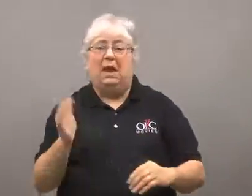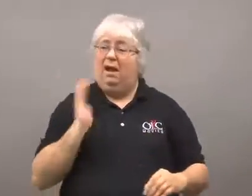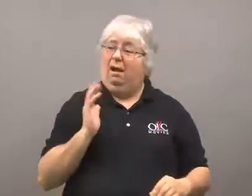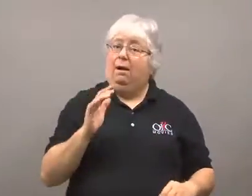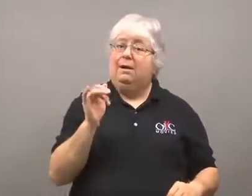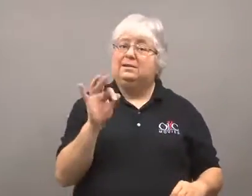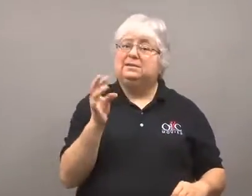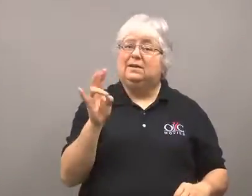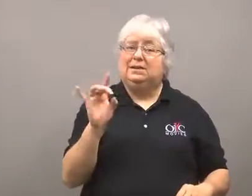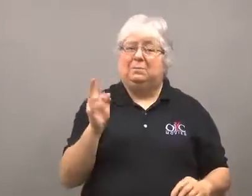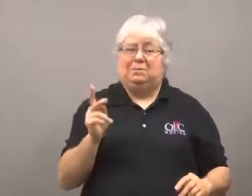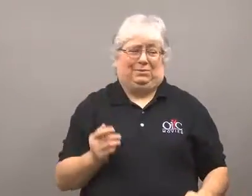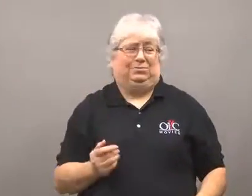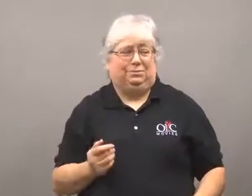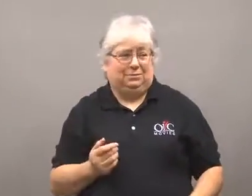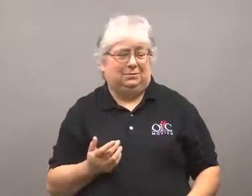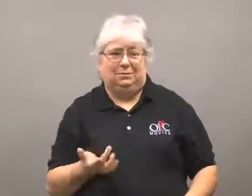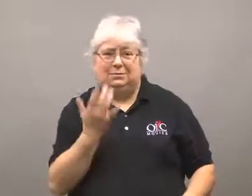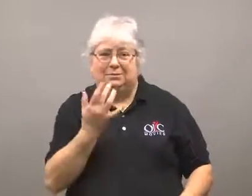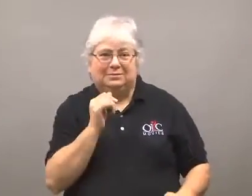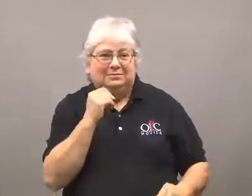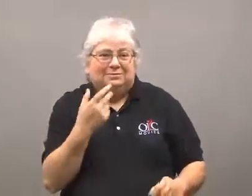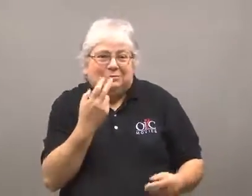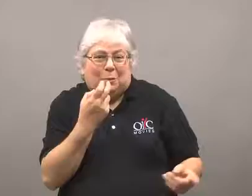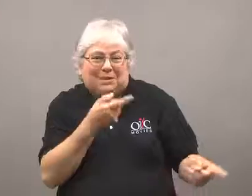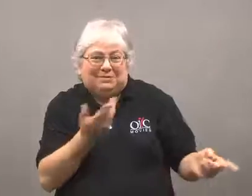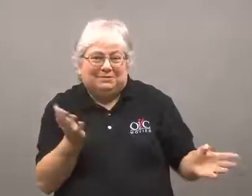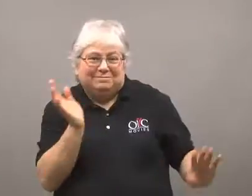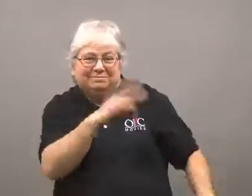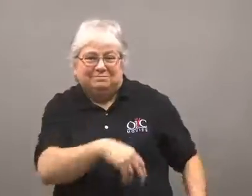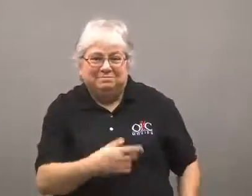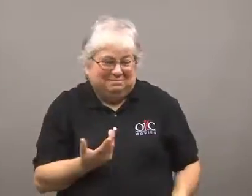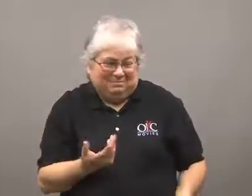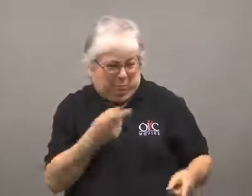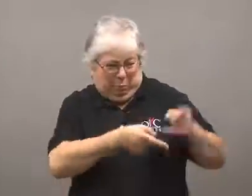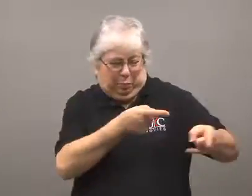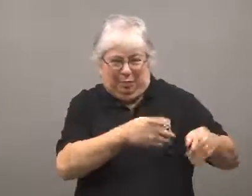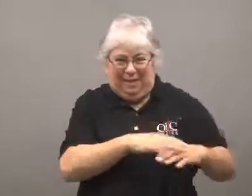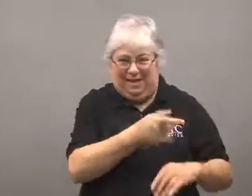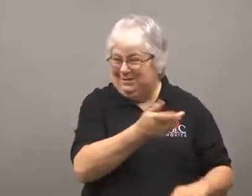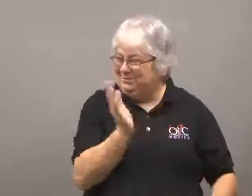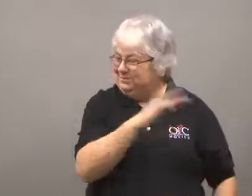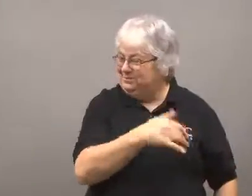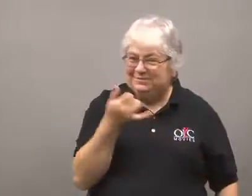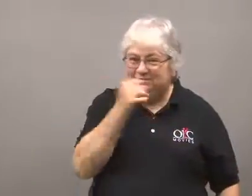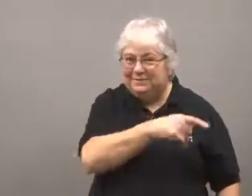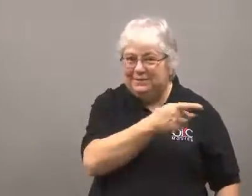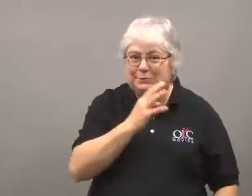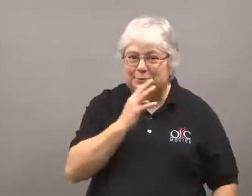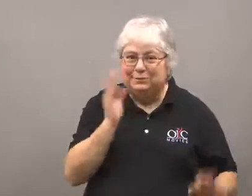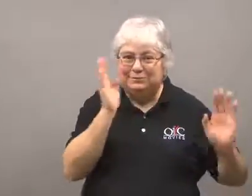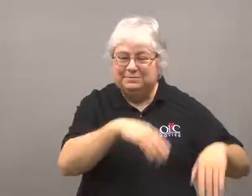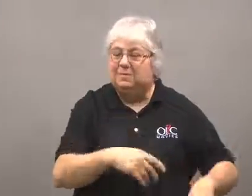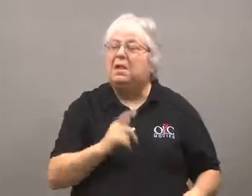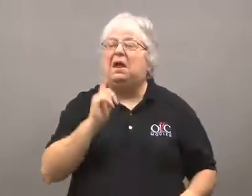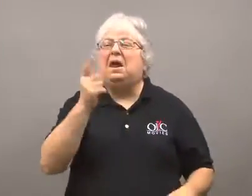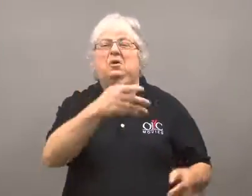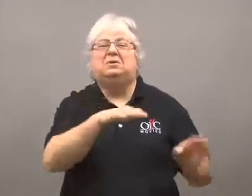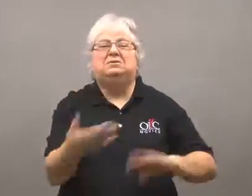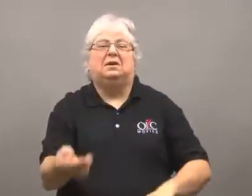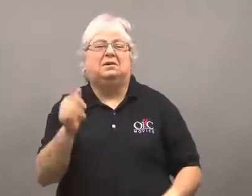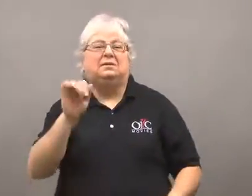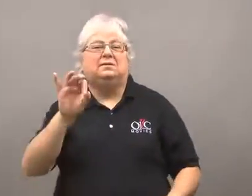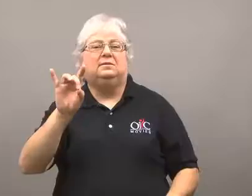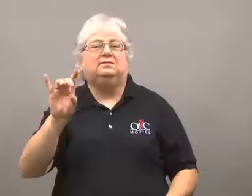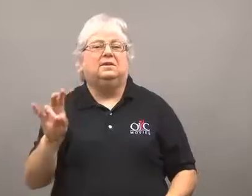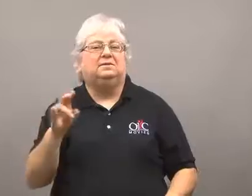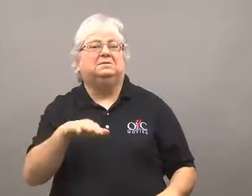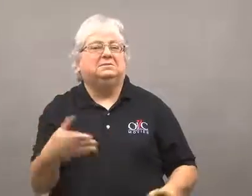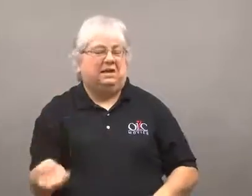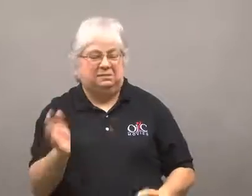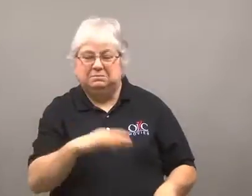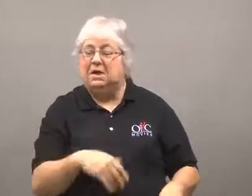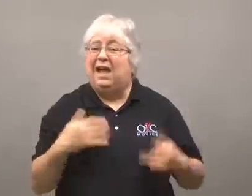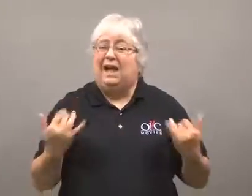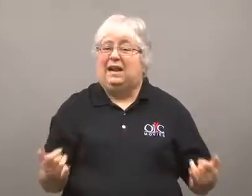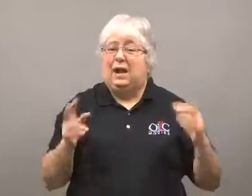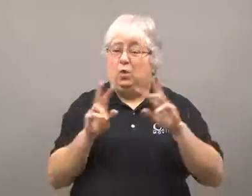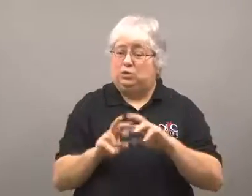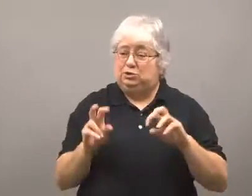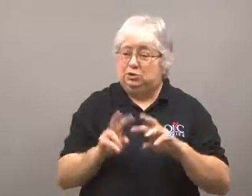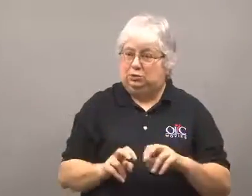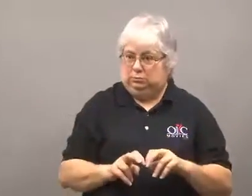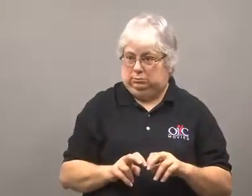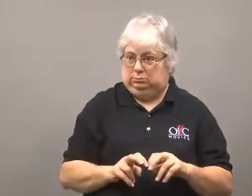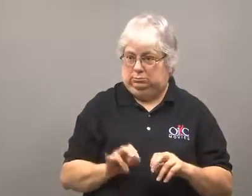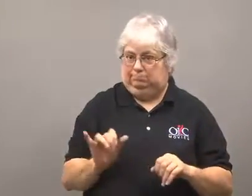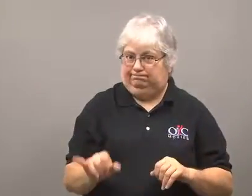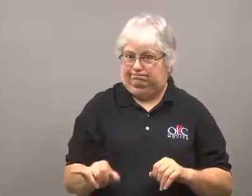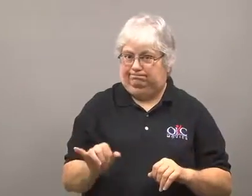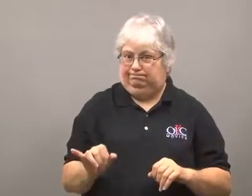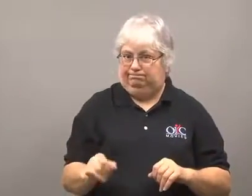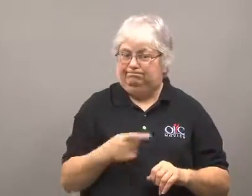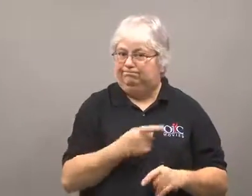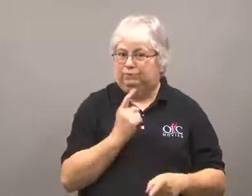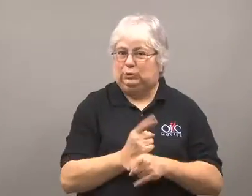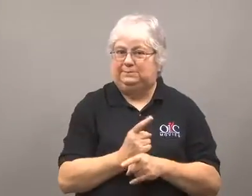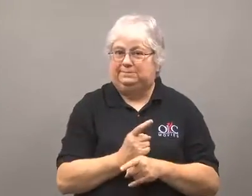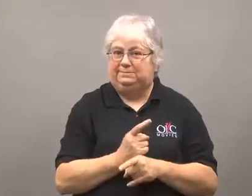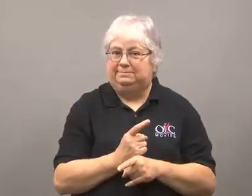People didn't take him seriously then, and ridiculed him. He died in 1987.